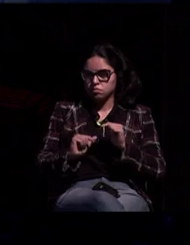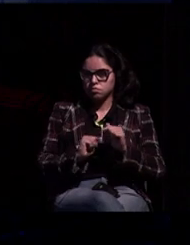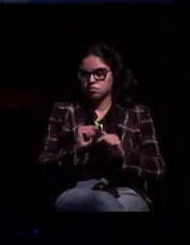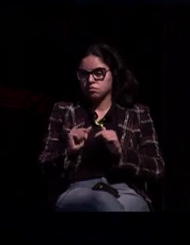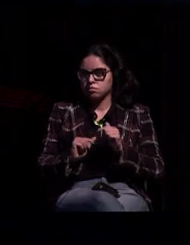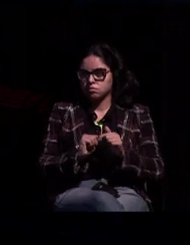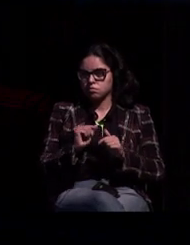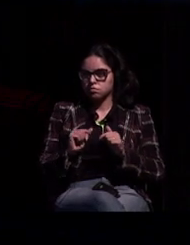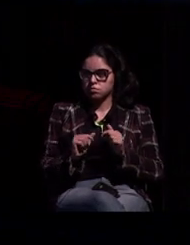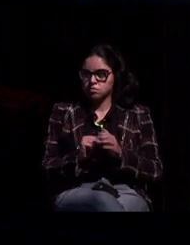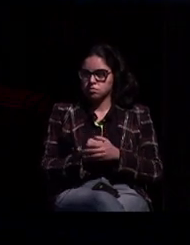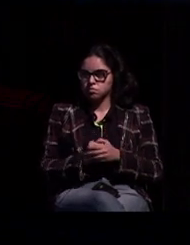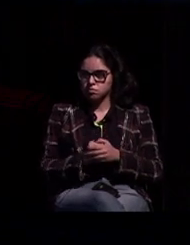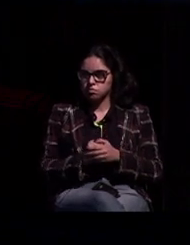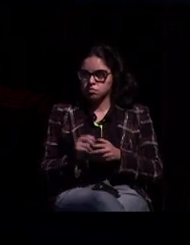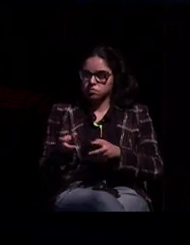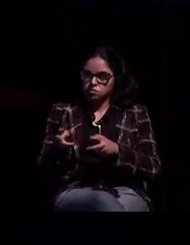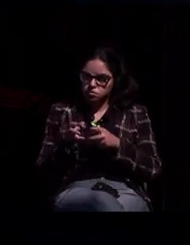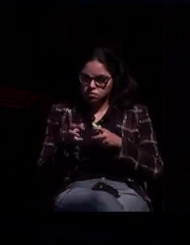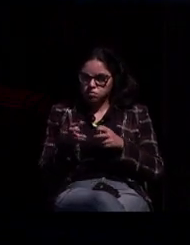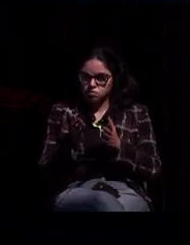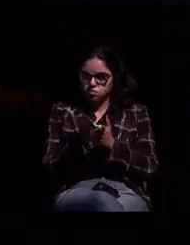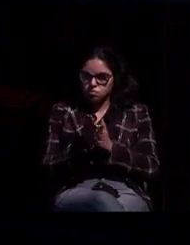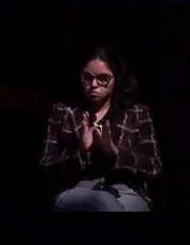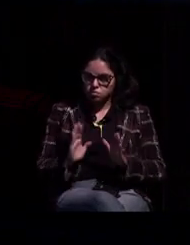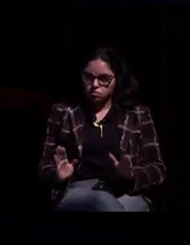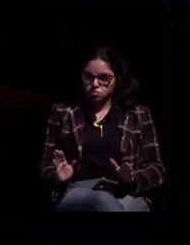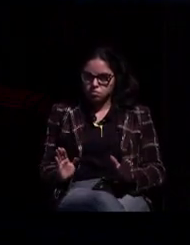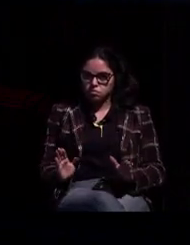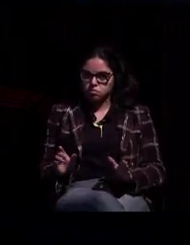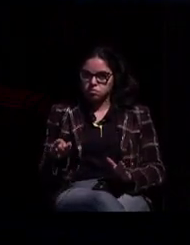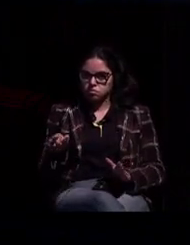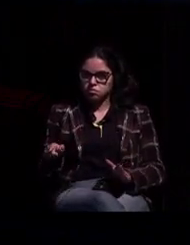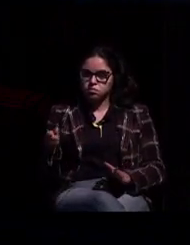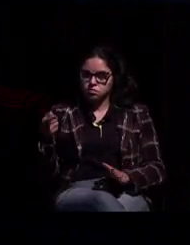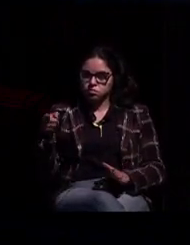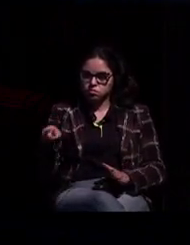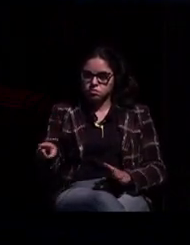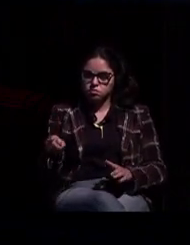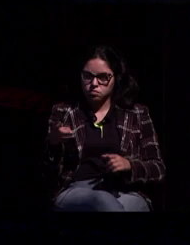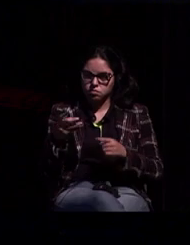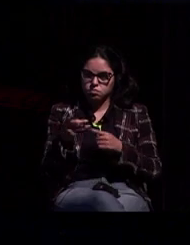I’d like to finish with the last message that provocatively and properly,